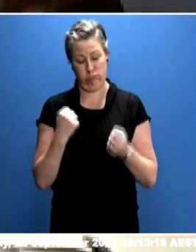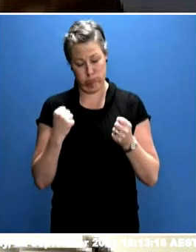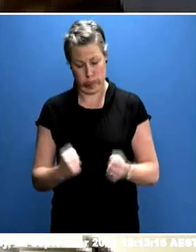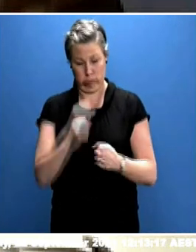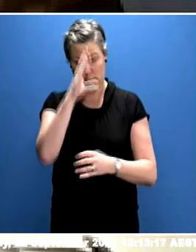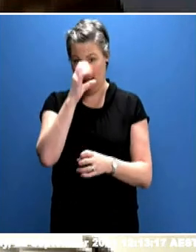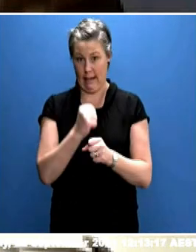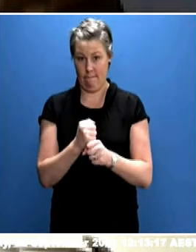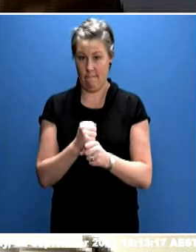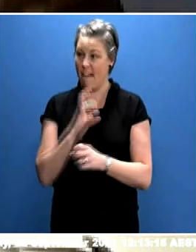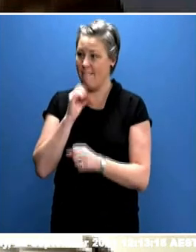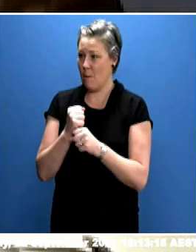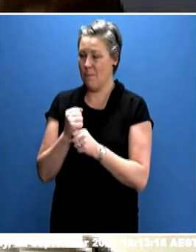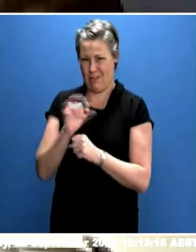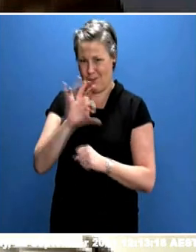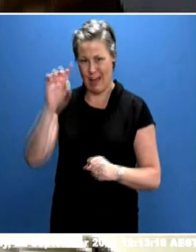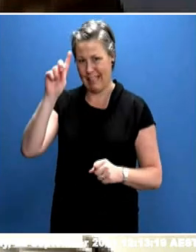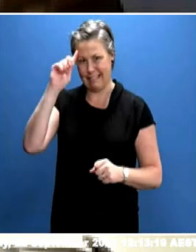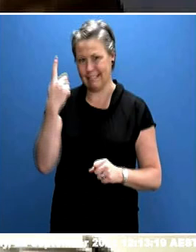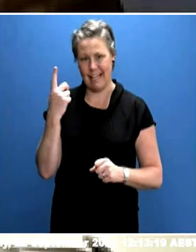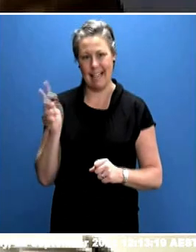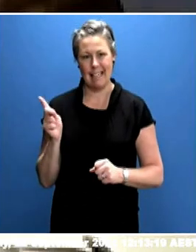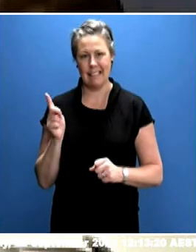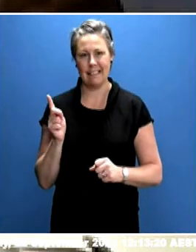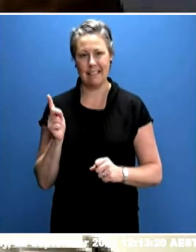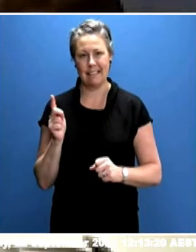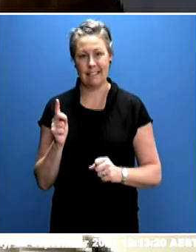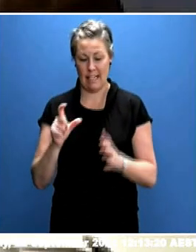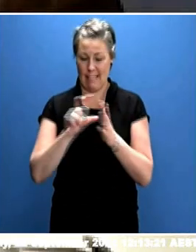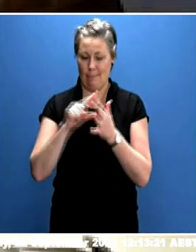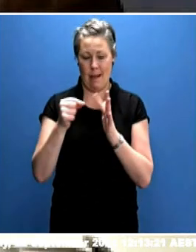I don't think Government get it, and I don't think the Department gets it.